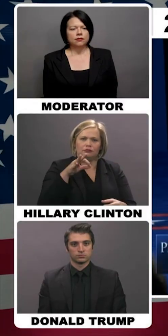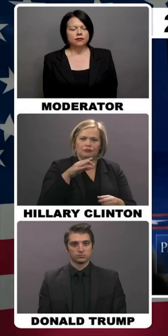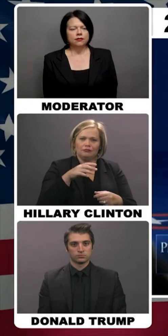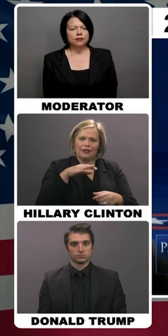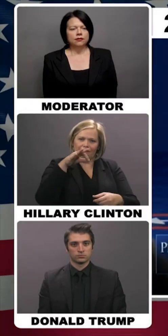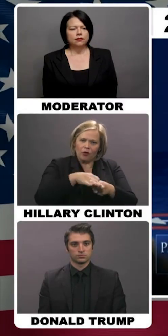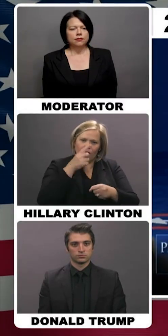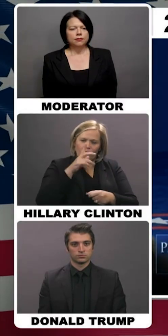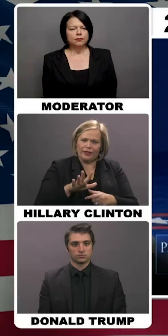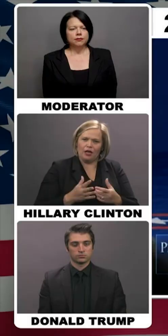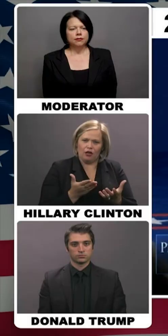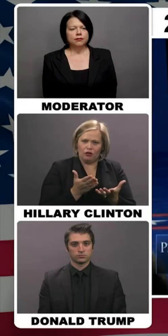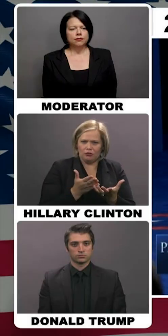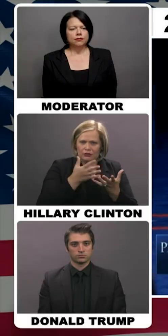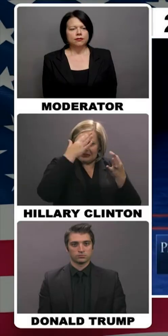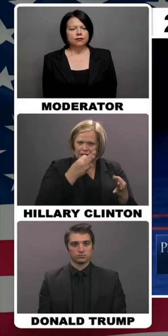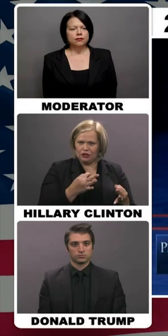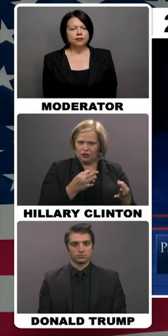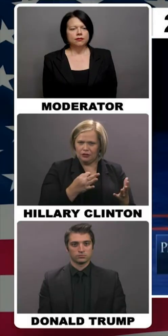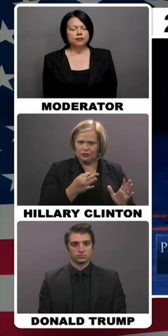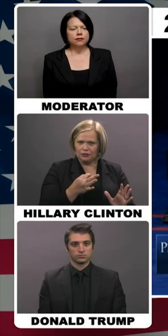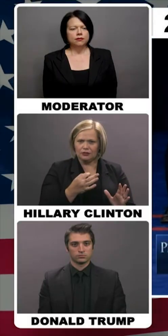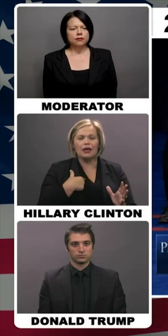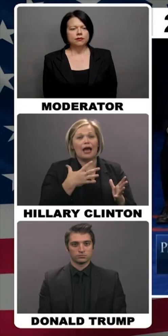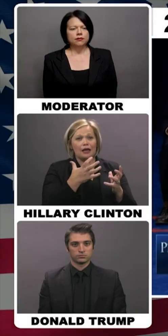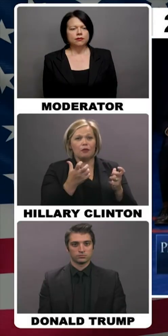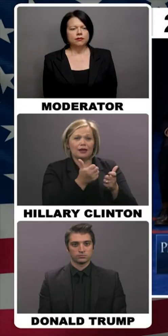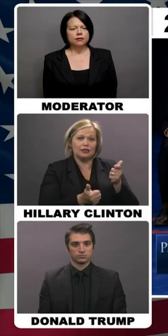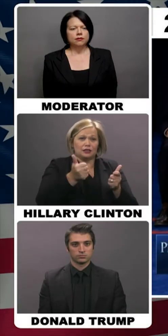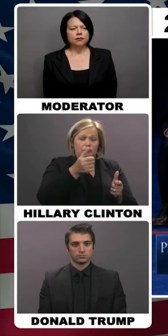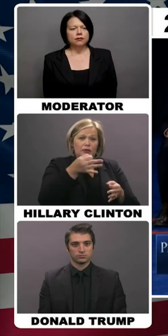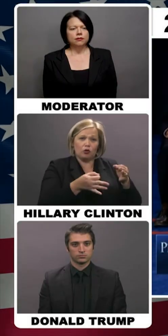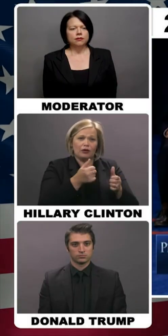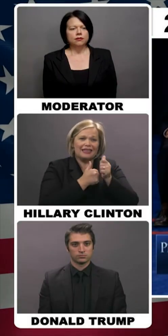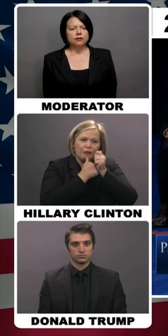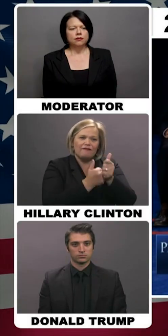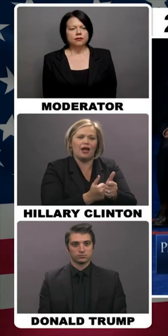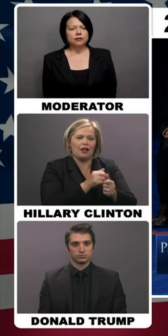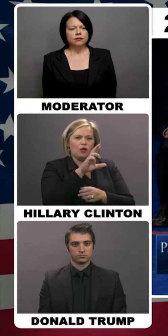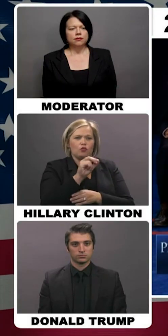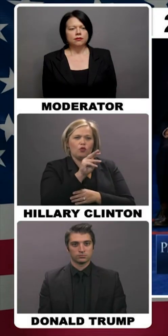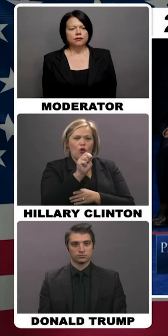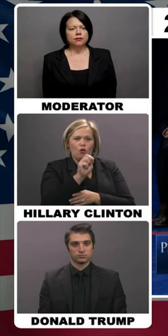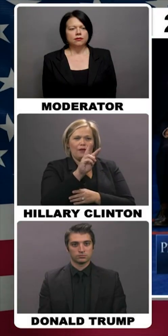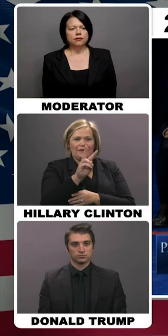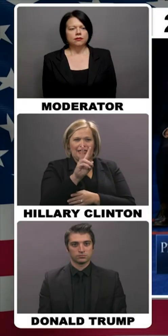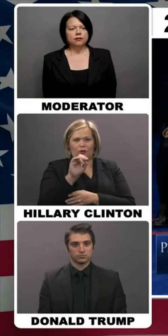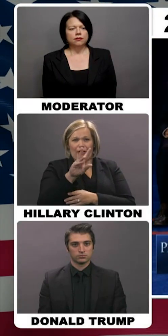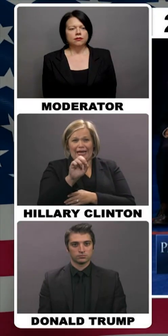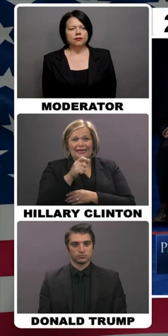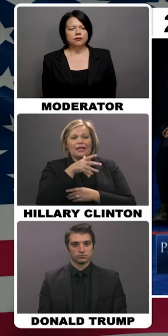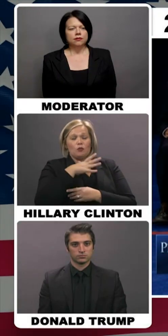I wanna Supreme Court that will stick with Roe v Wade and a woman's right to choose. And I want a Supreme Court